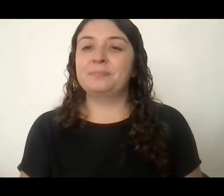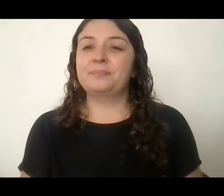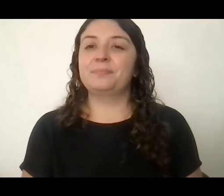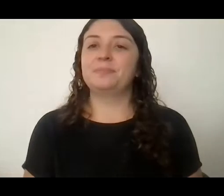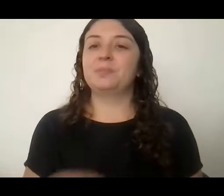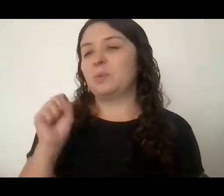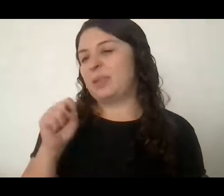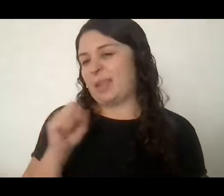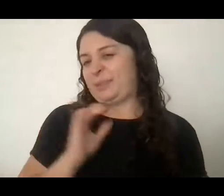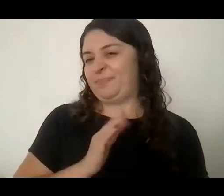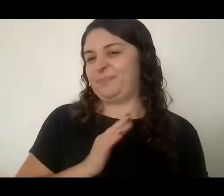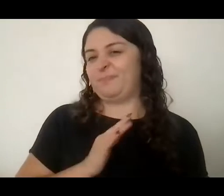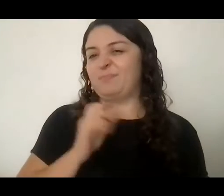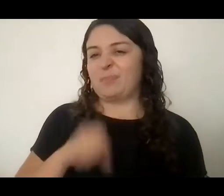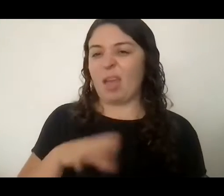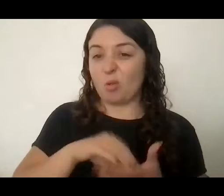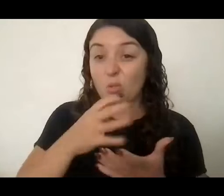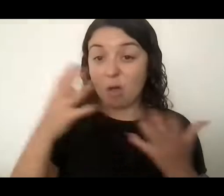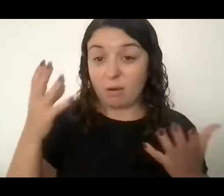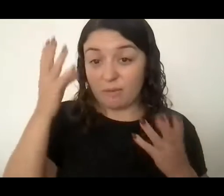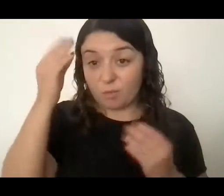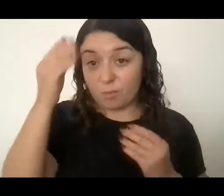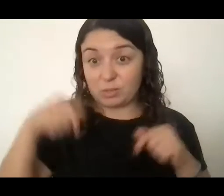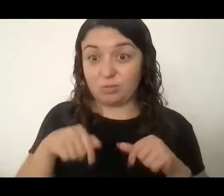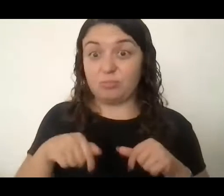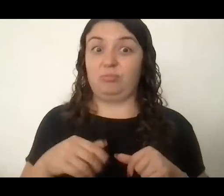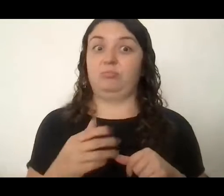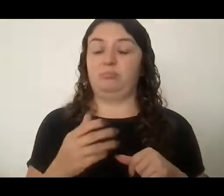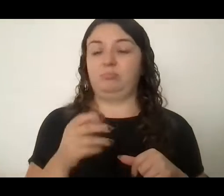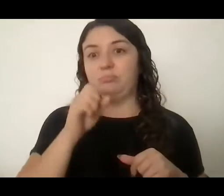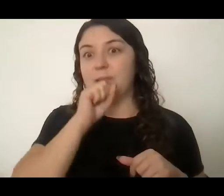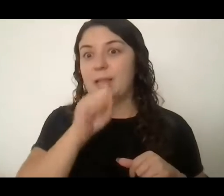to build your knowledge no doubt about it. Love that you are here and build your knowledge. Don't